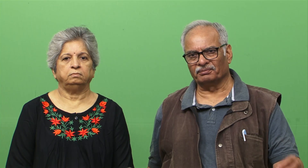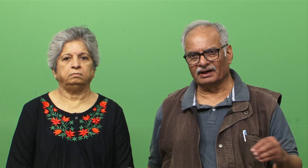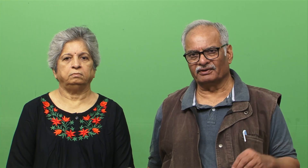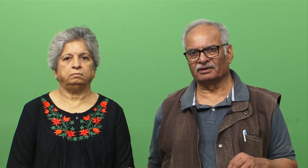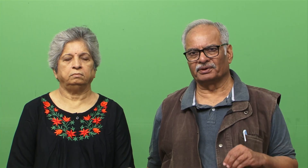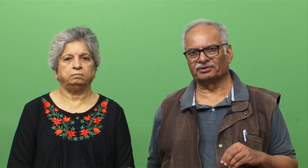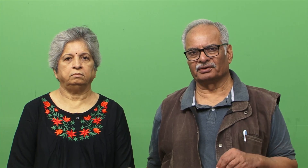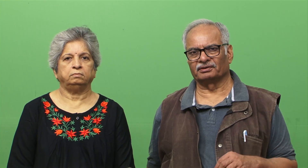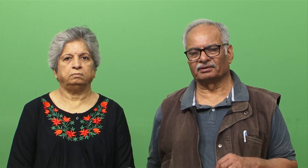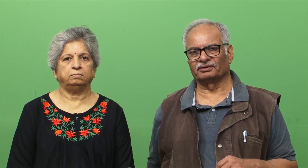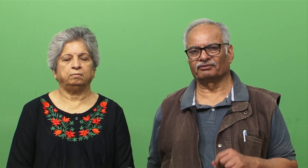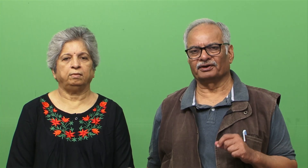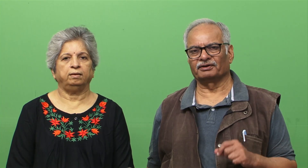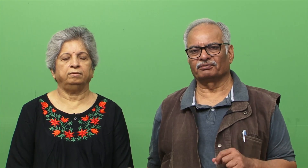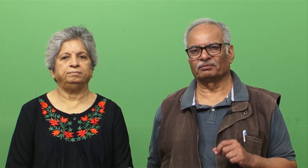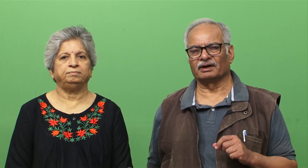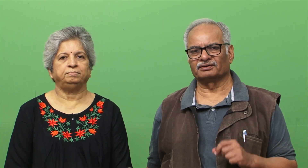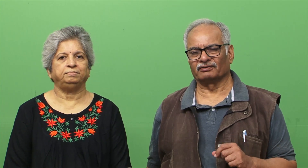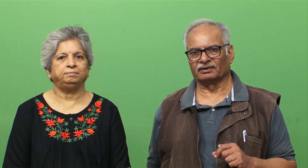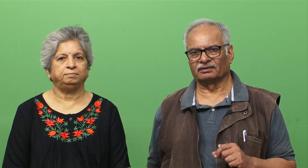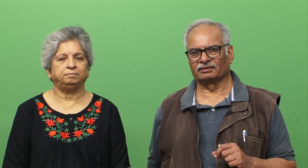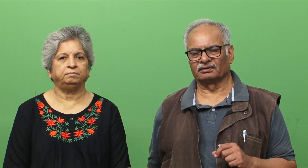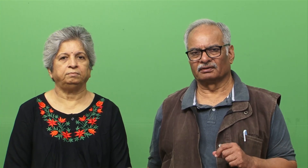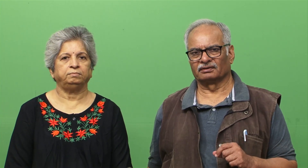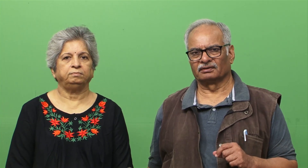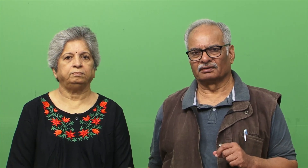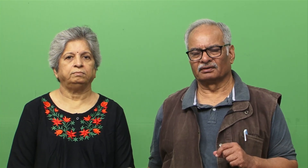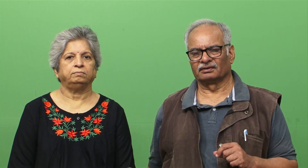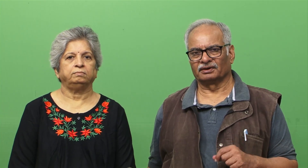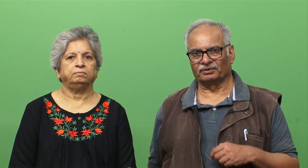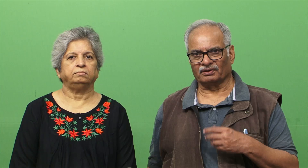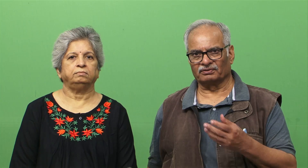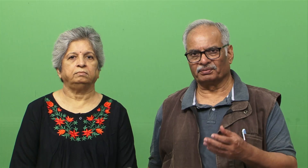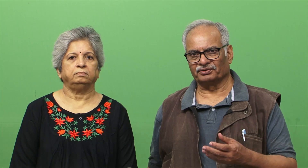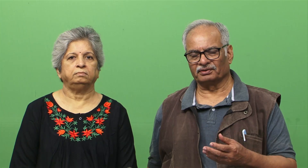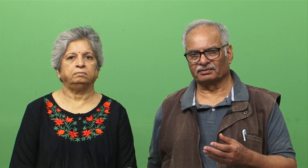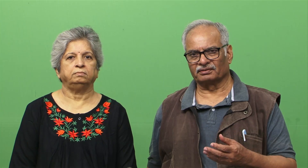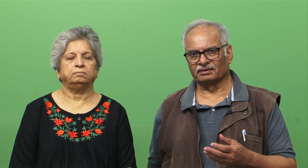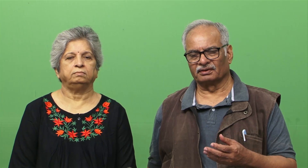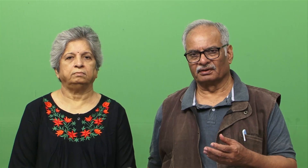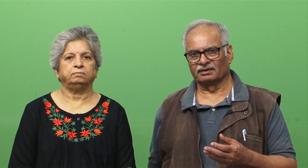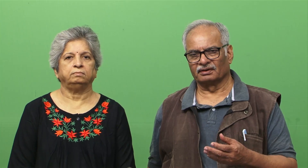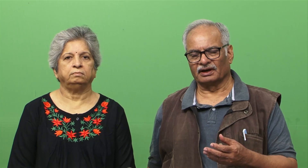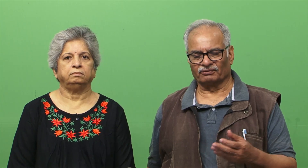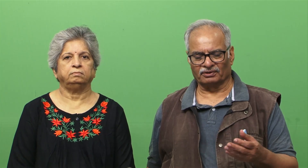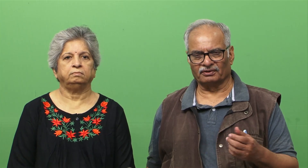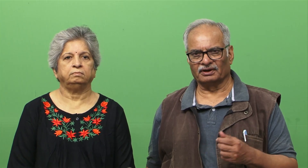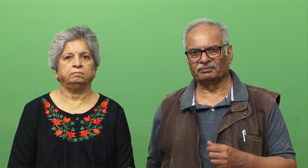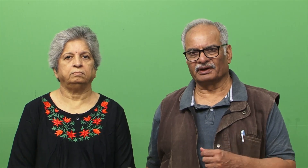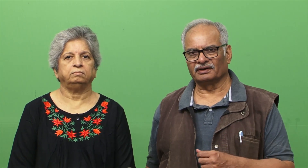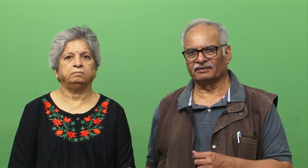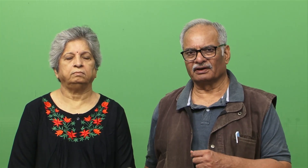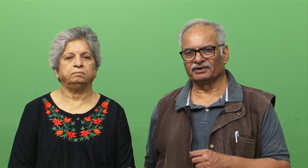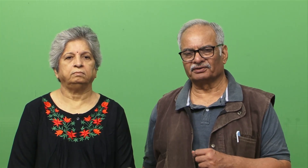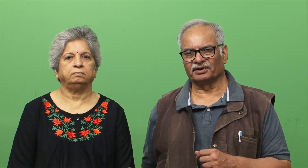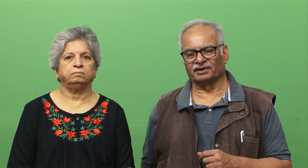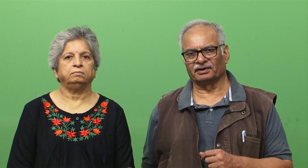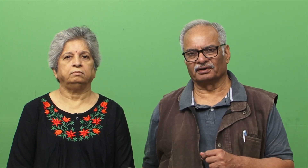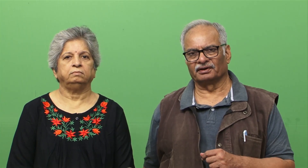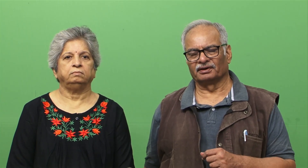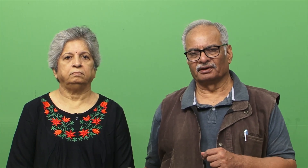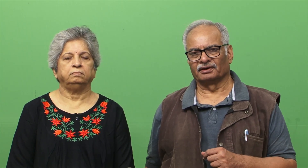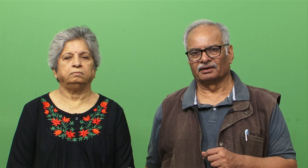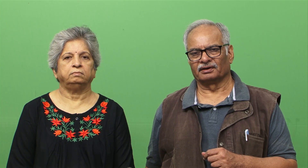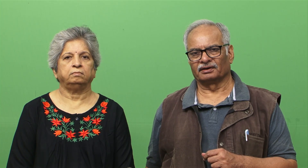remain with the patient 24x7 they talk to the patients like what in paliative care we say